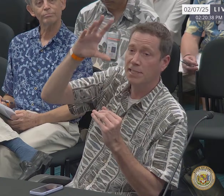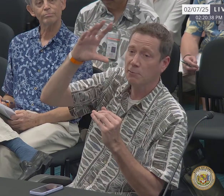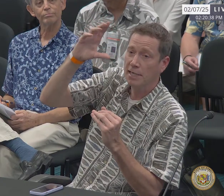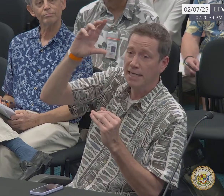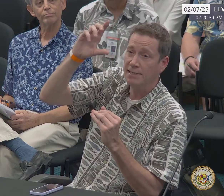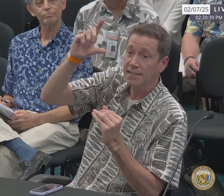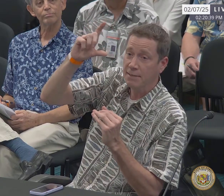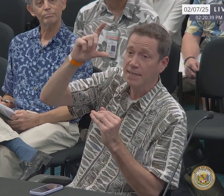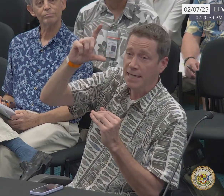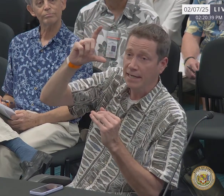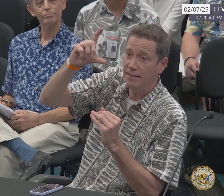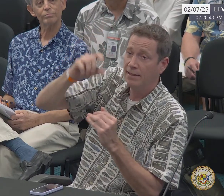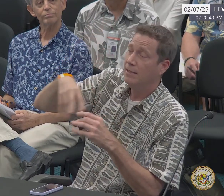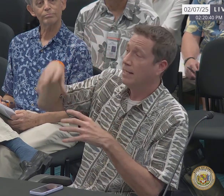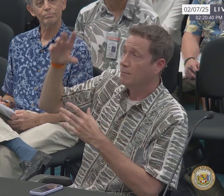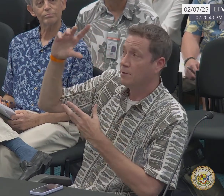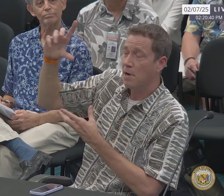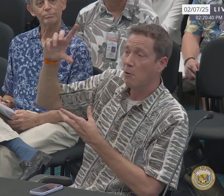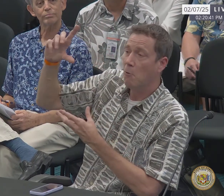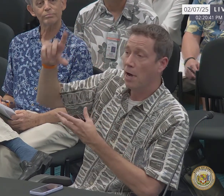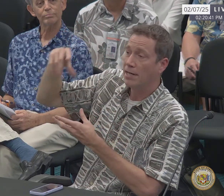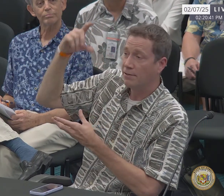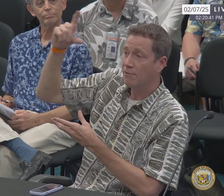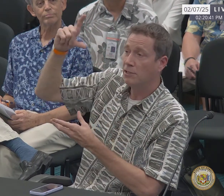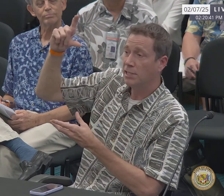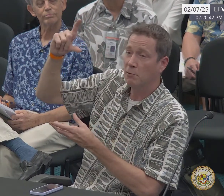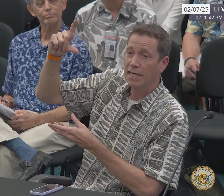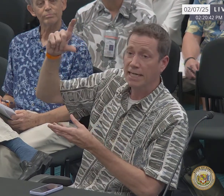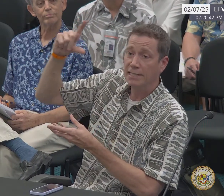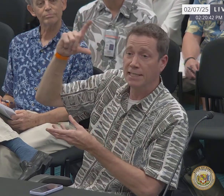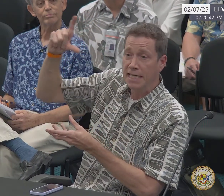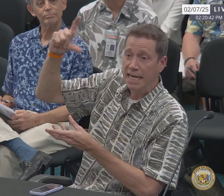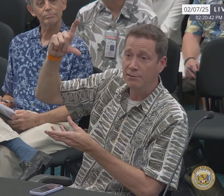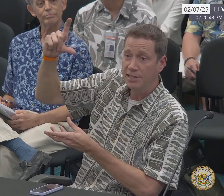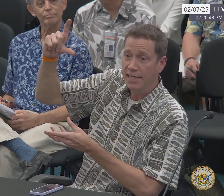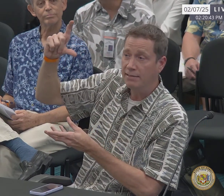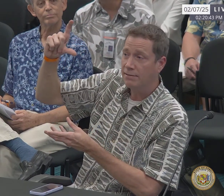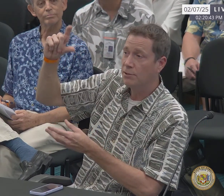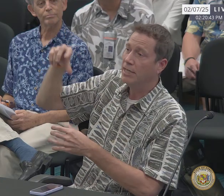The first ingredient is CVD and then with marijuana, the first ingredient is THC.